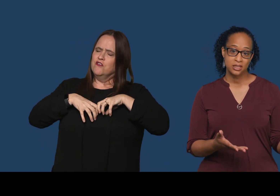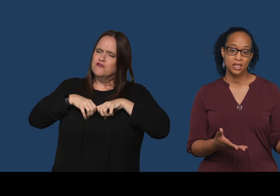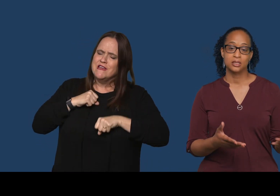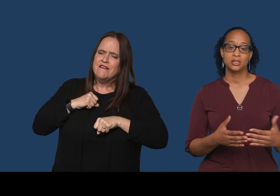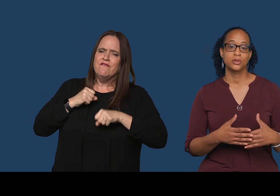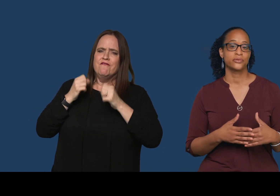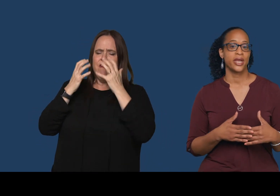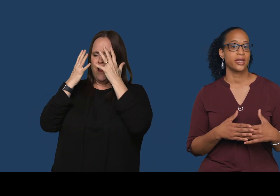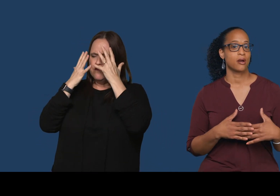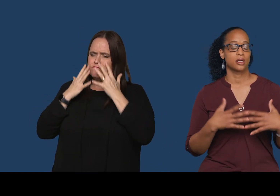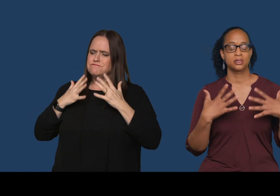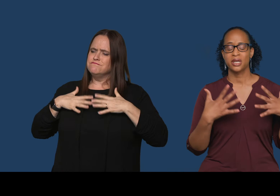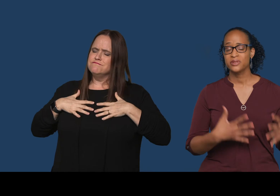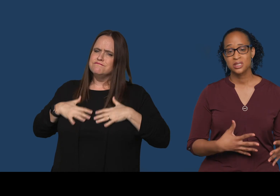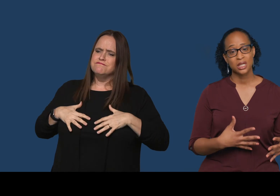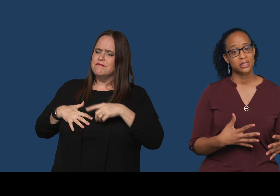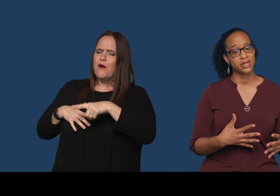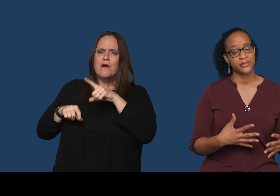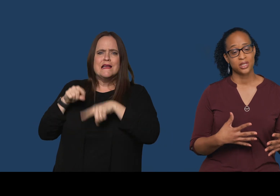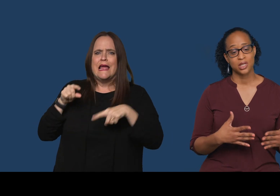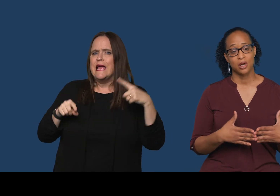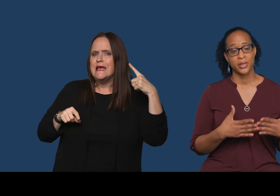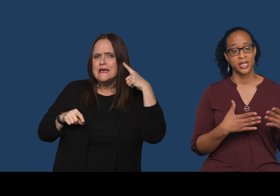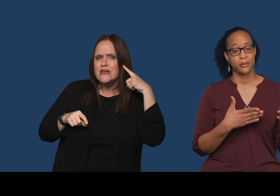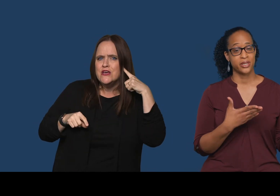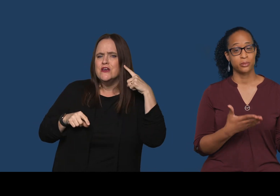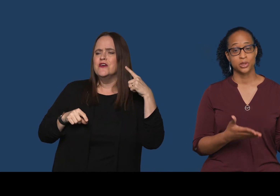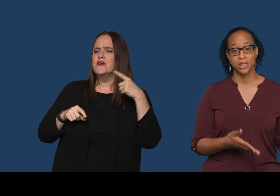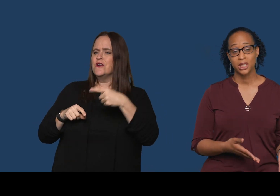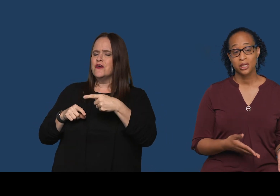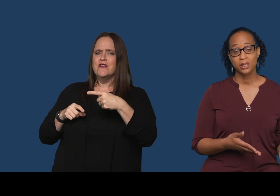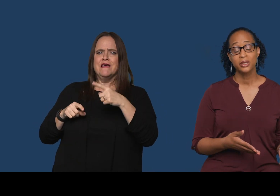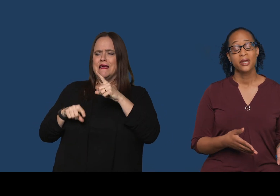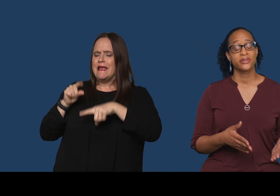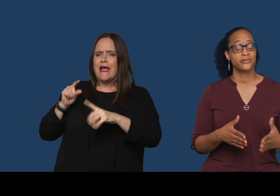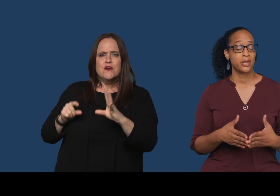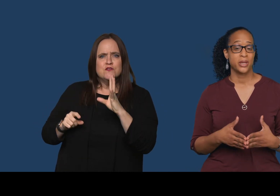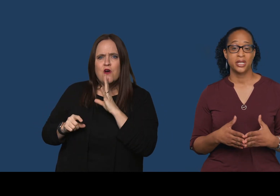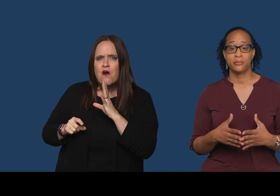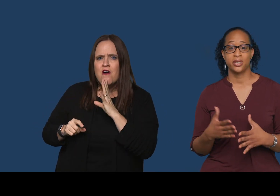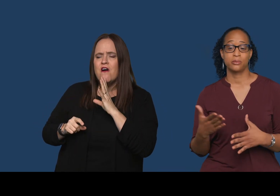And so they are devastated that that child may not be able to hear, that they may not be able